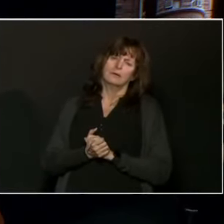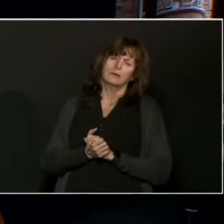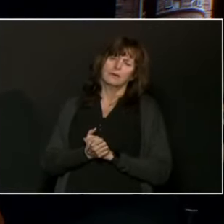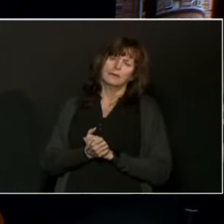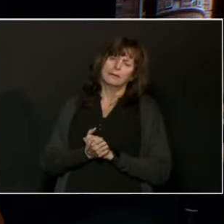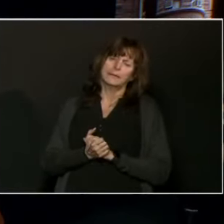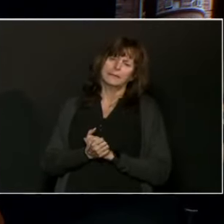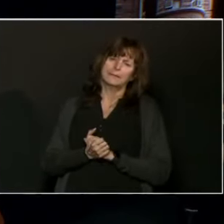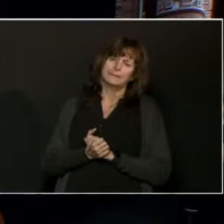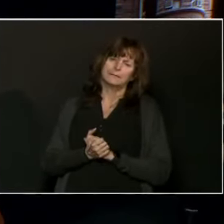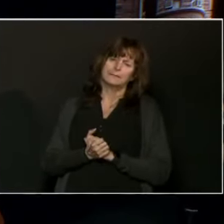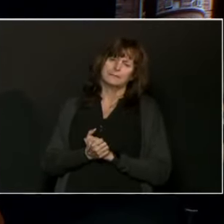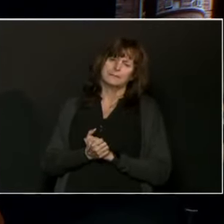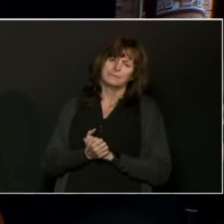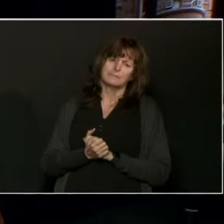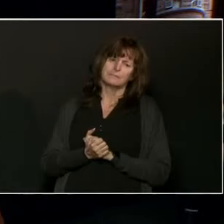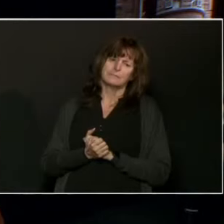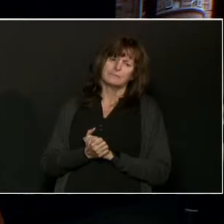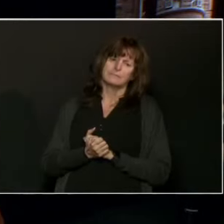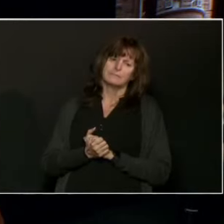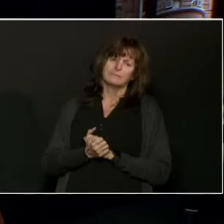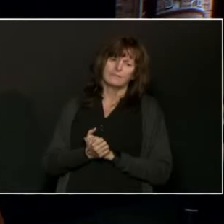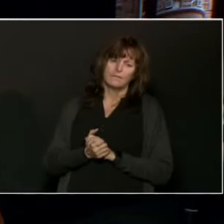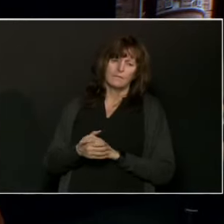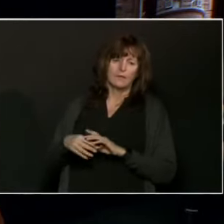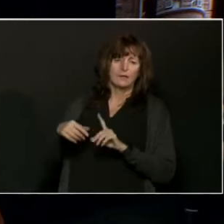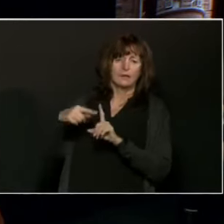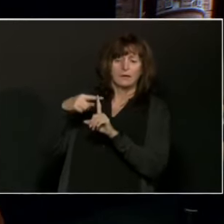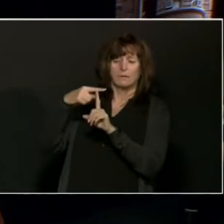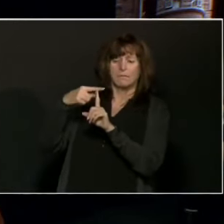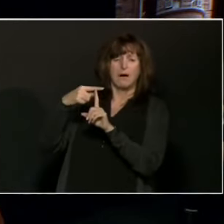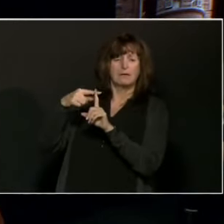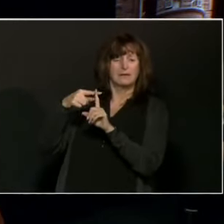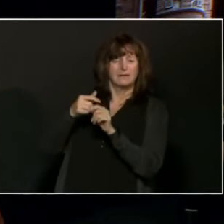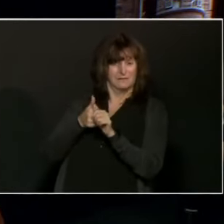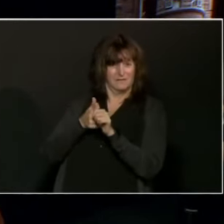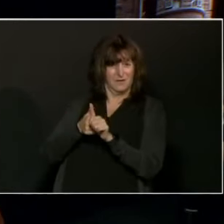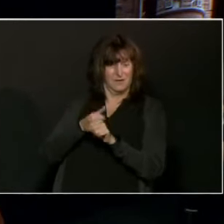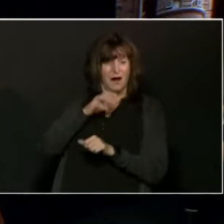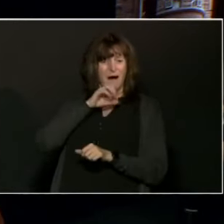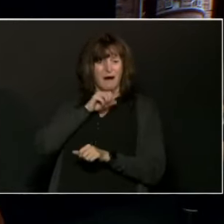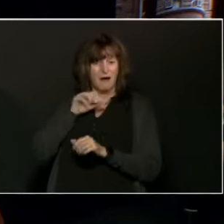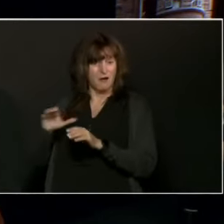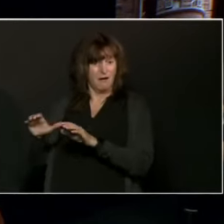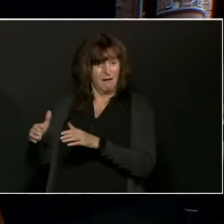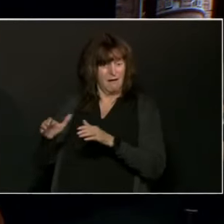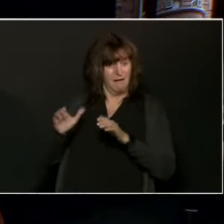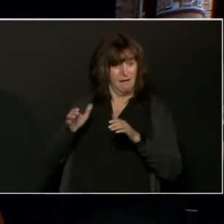GLOBAL NEWS. Reporter: HELLO THANK YOU